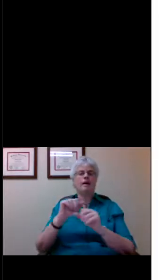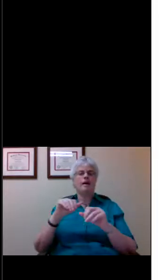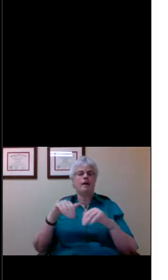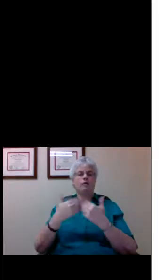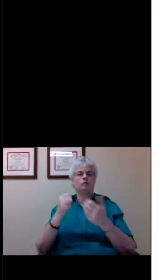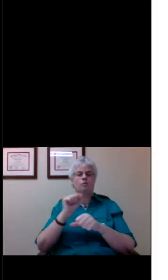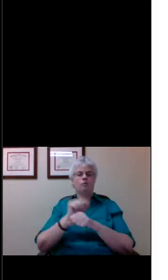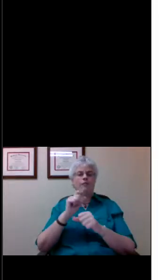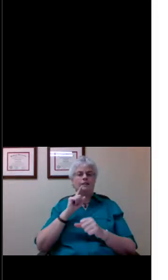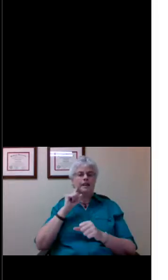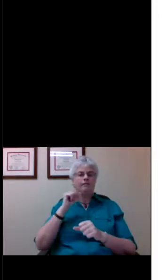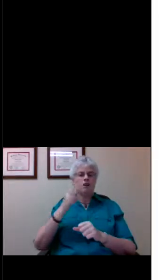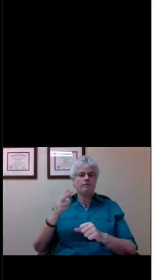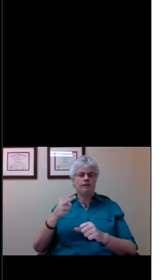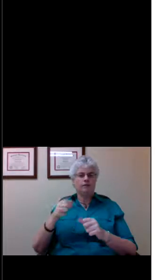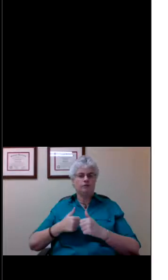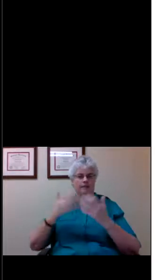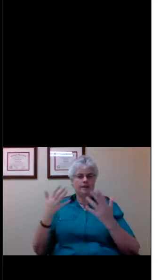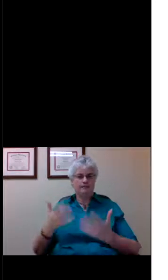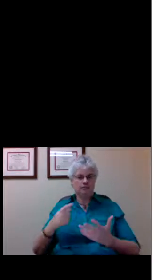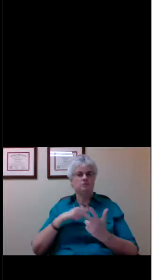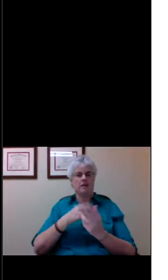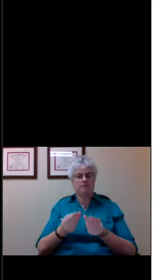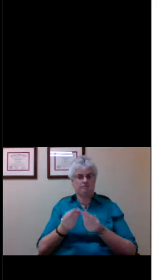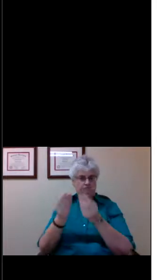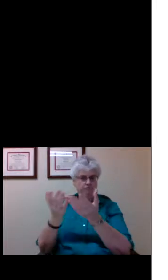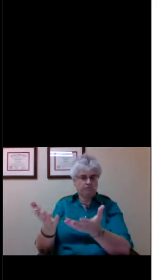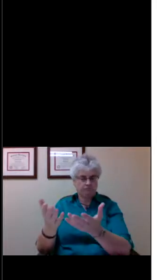was some white papers on how to work with Deaf and Hard-of-Hearing survivors